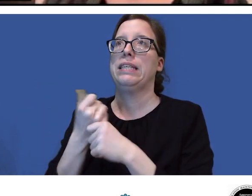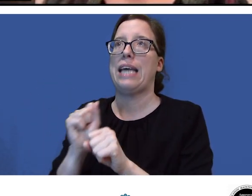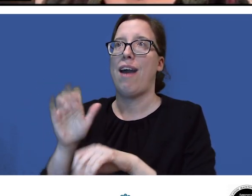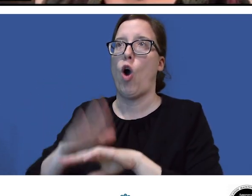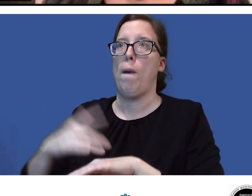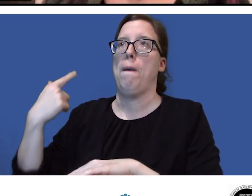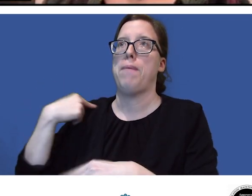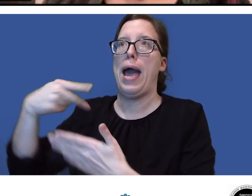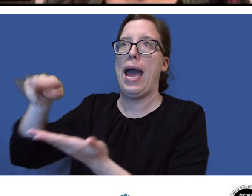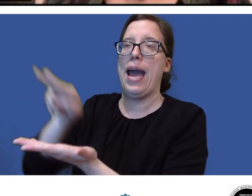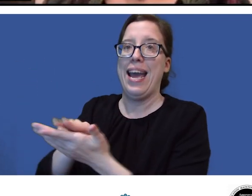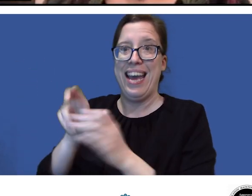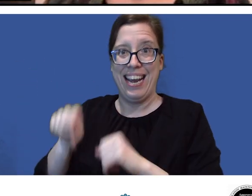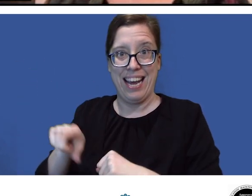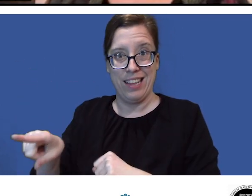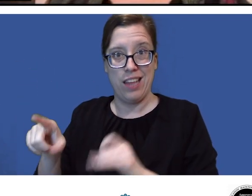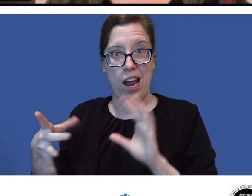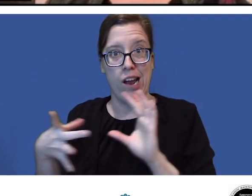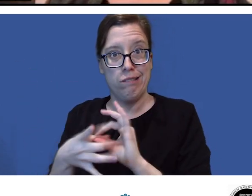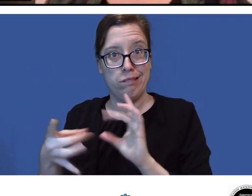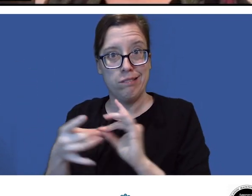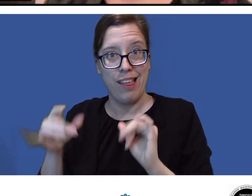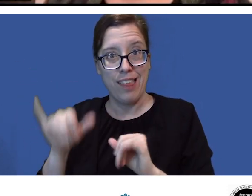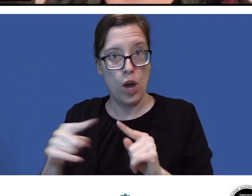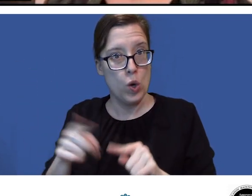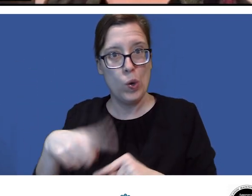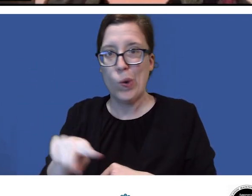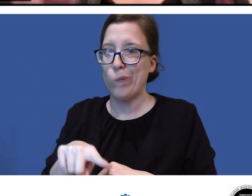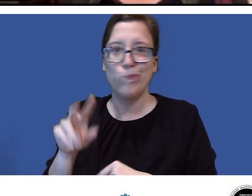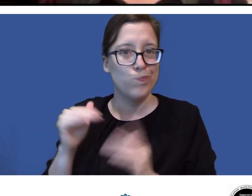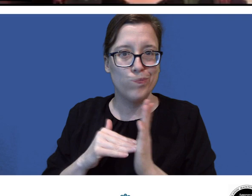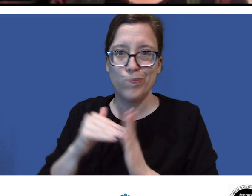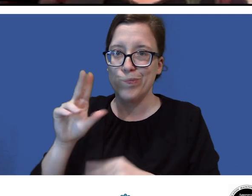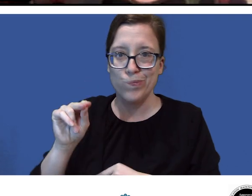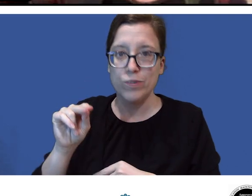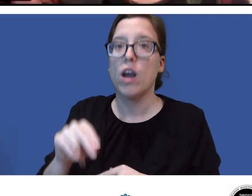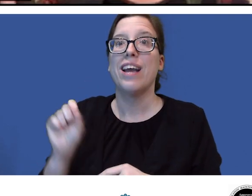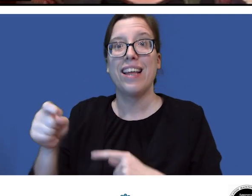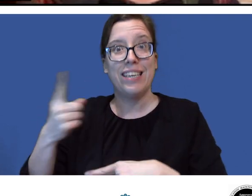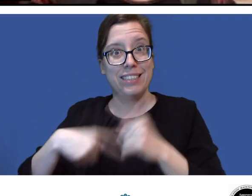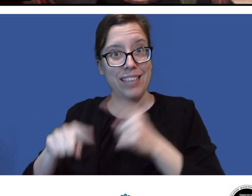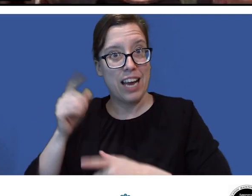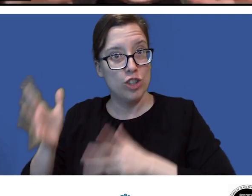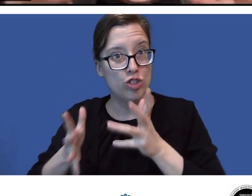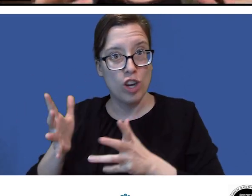sign or gesture that to you? Most cases not. But you can tell by their behavior. They relax,